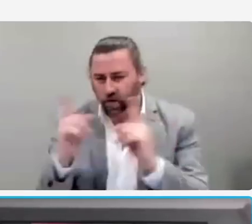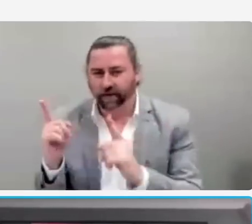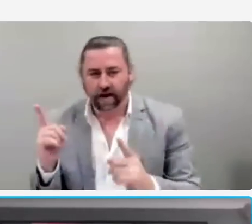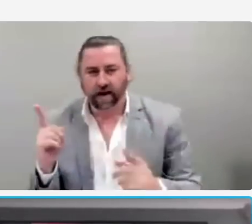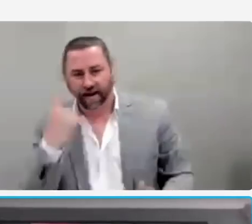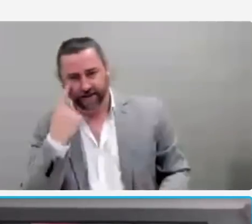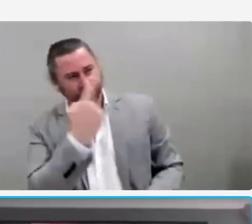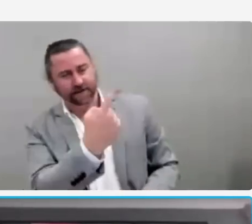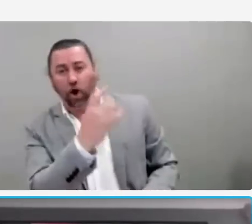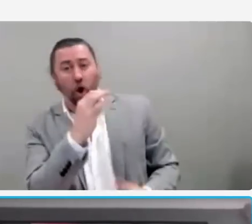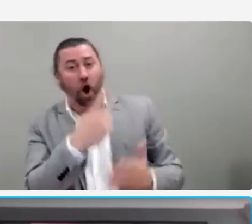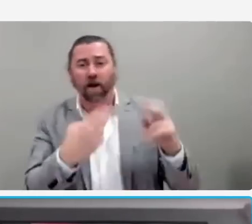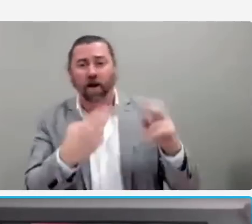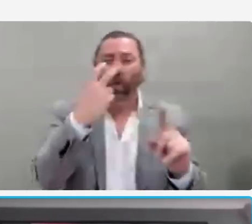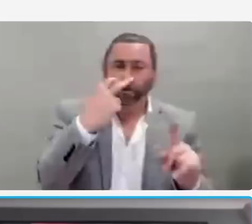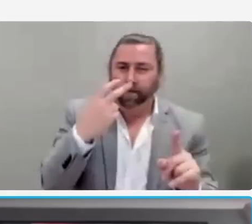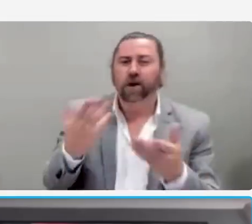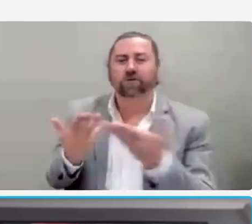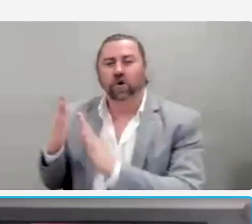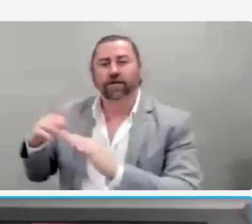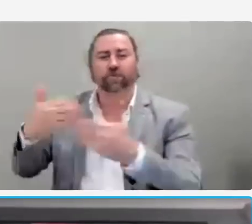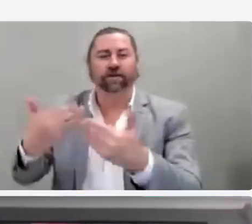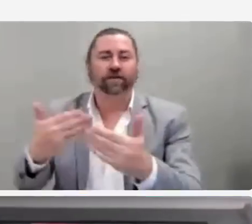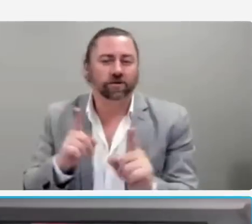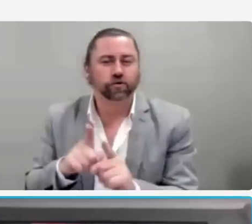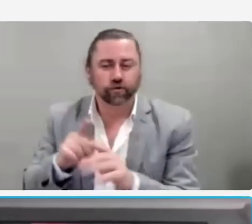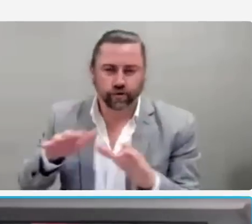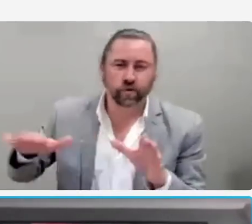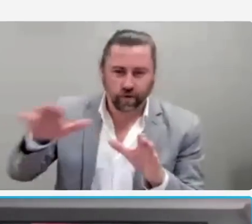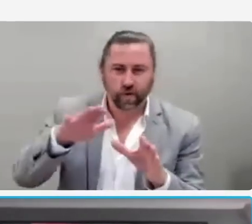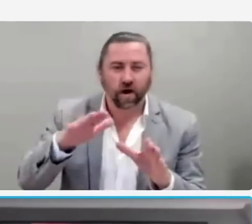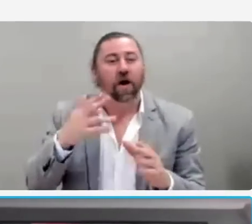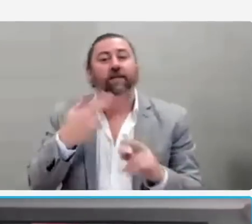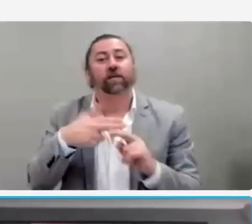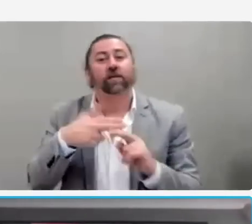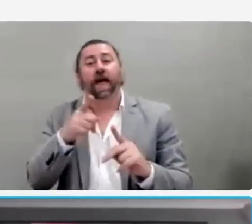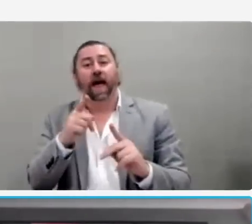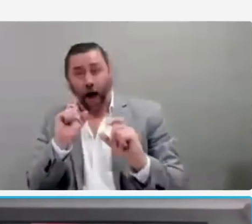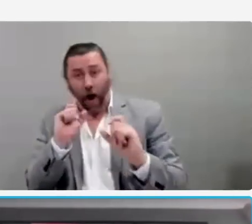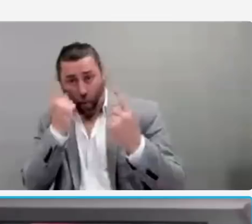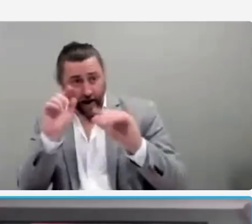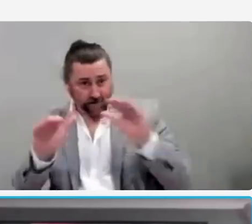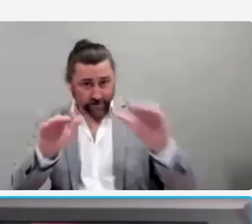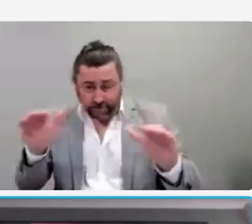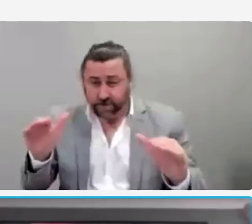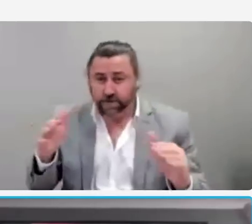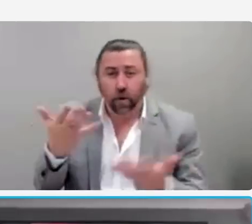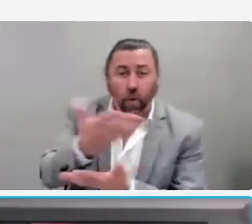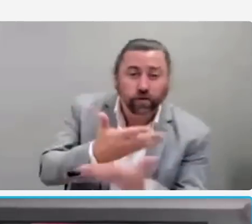providers and the workforce in aged care services. During the awareness and consultation period hard copy brochures, flyers, surveys and fact sheets